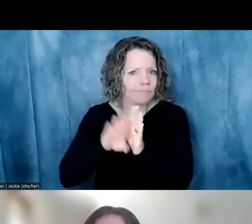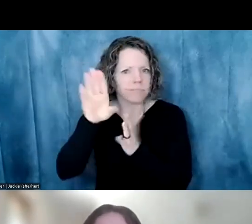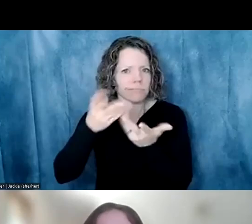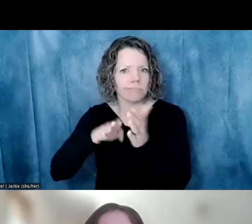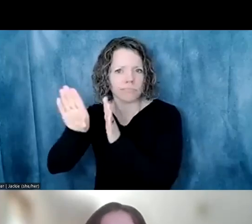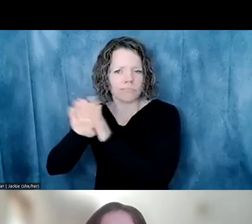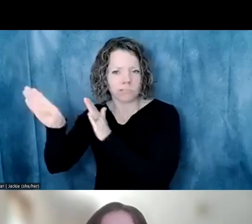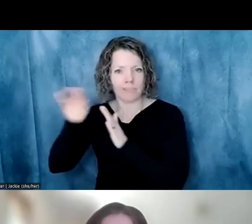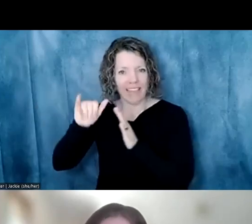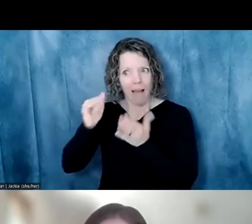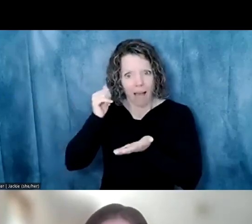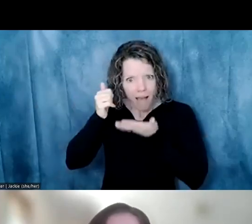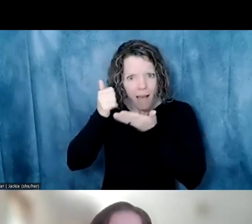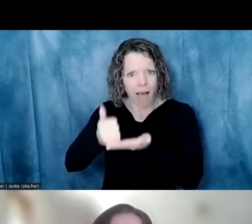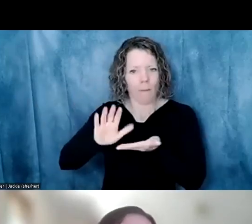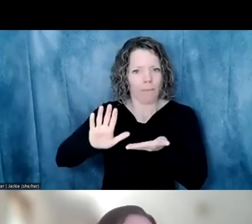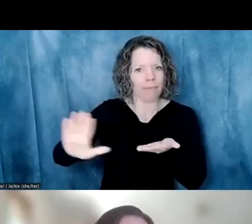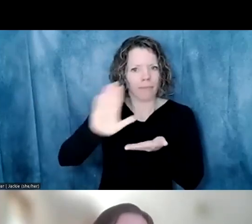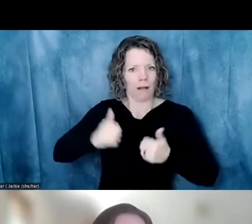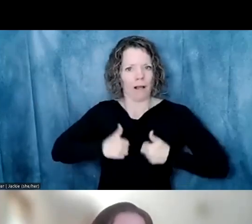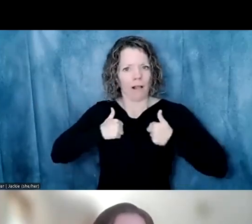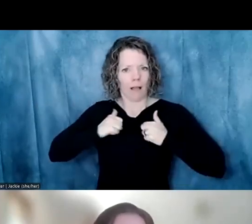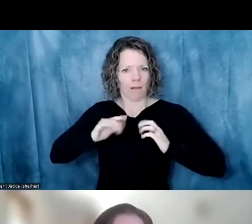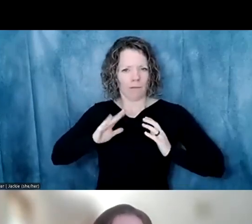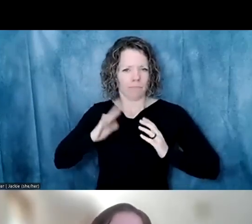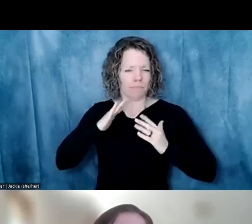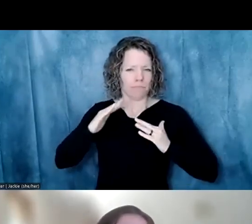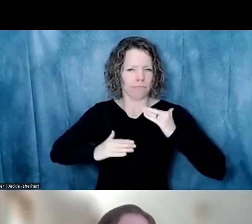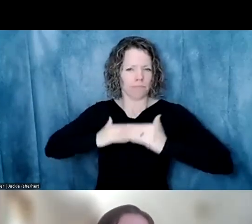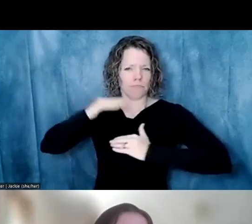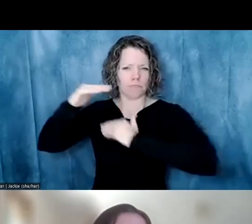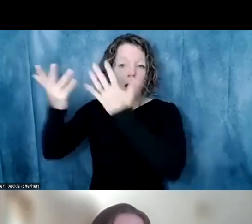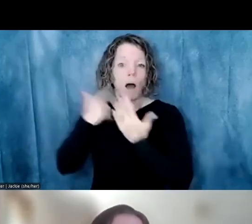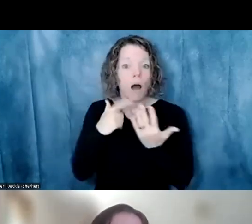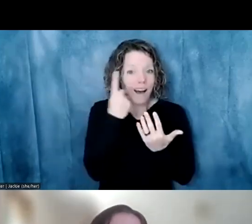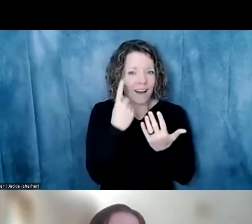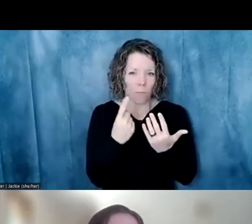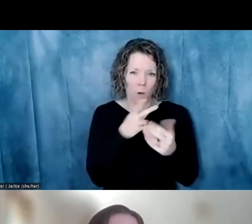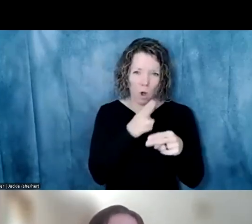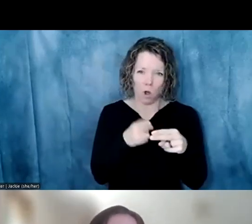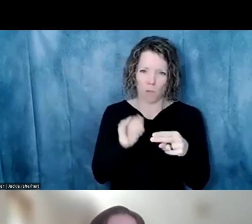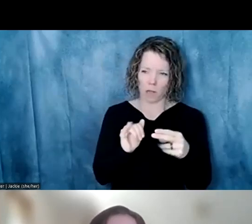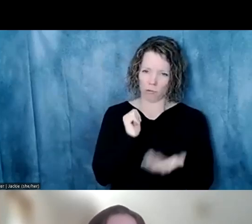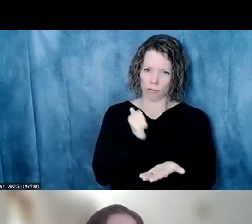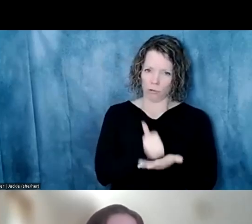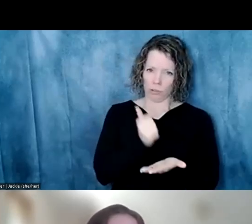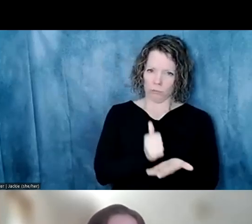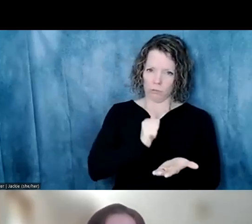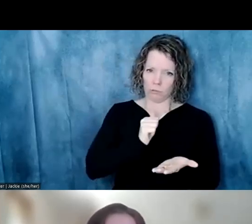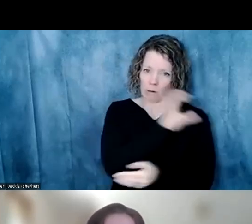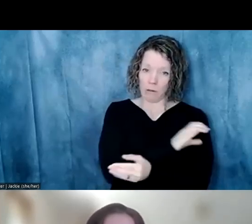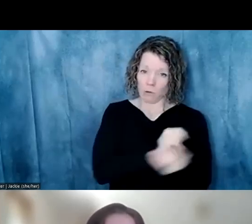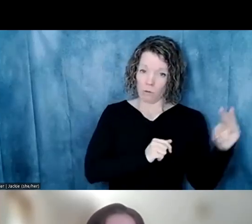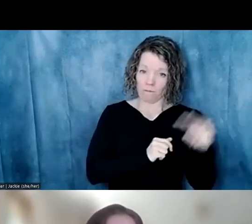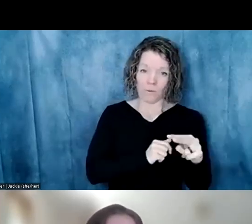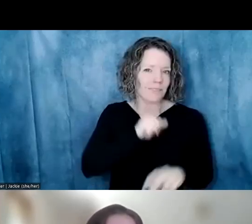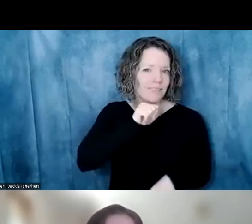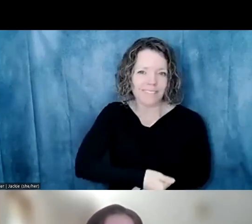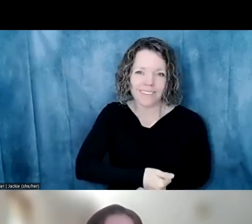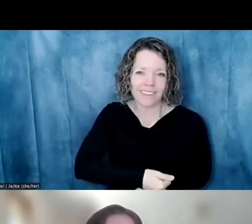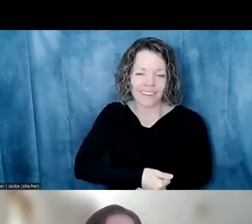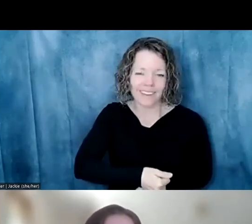critical fundamental pieces of training. The peer support role, given that so much of